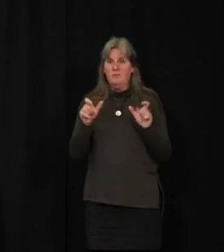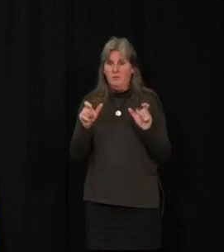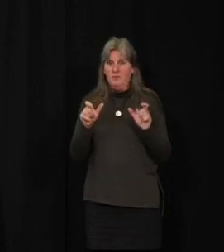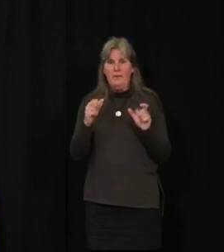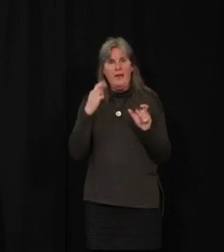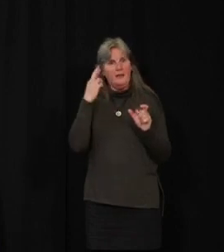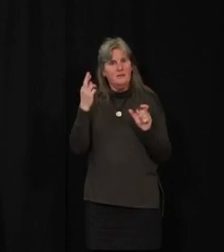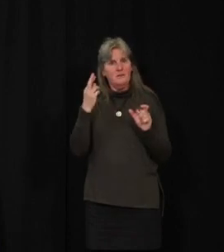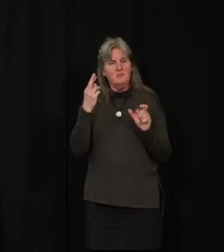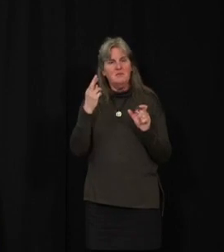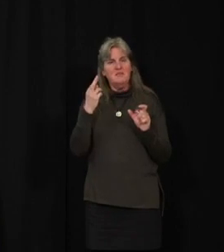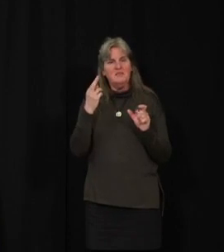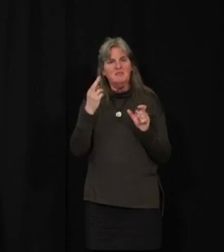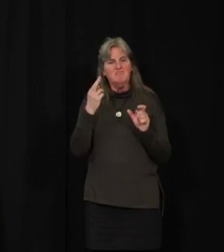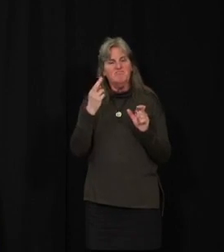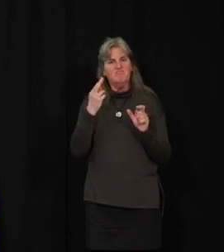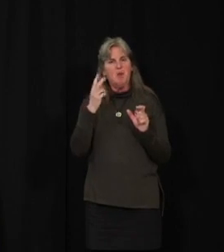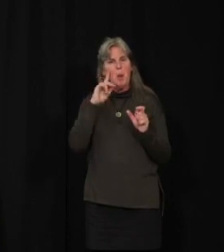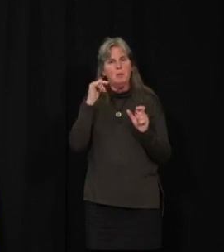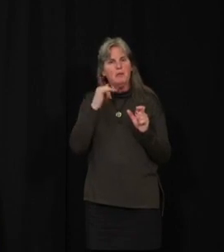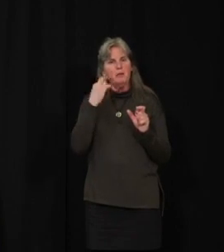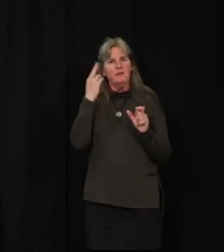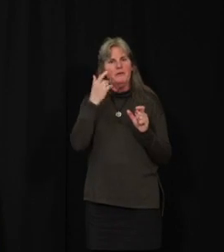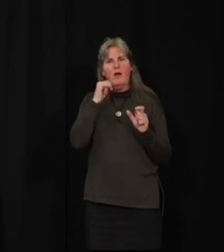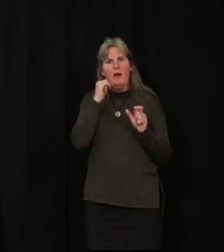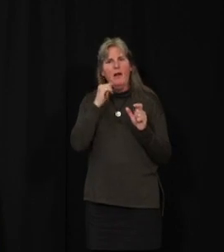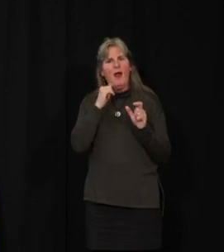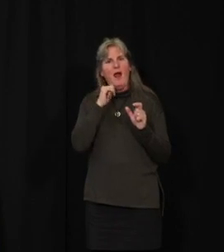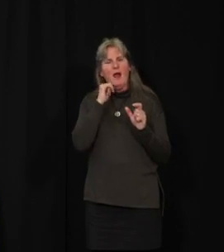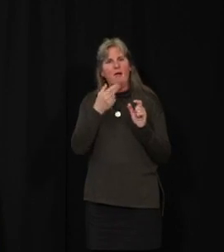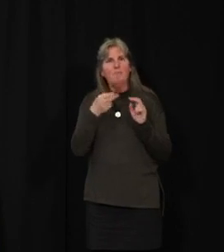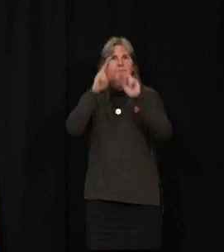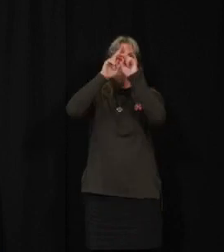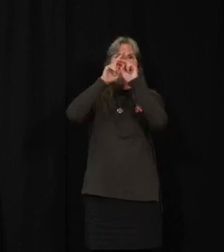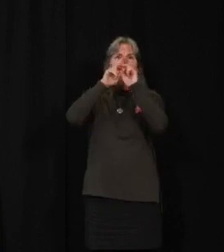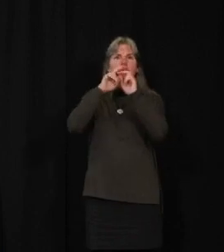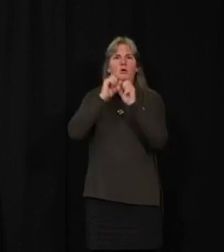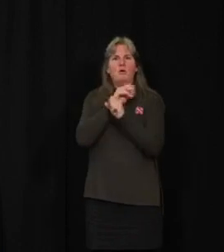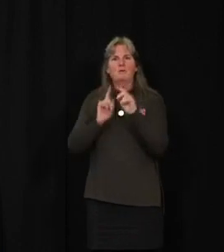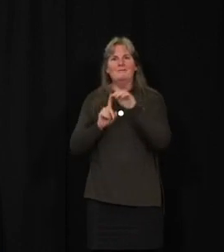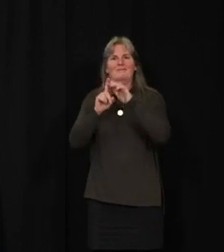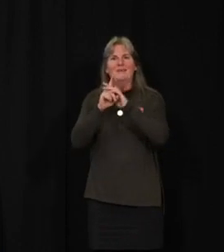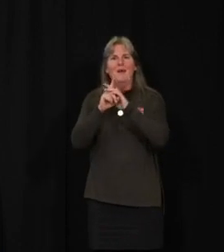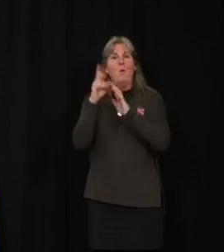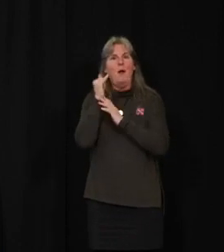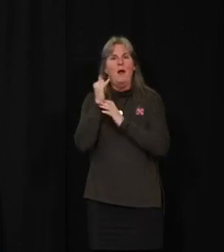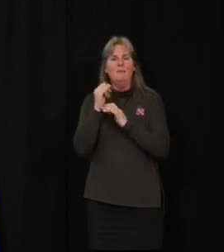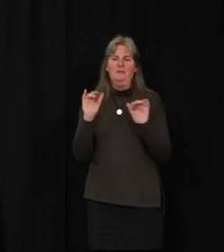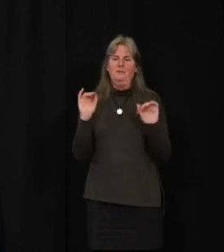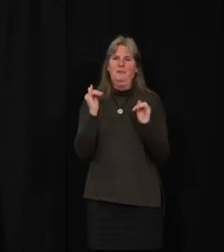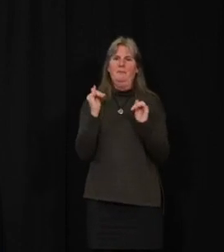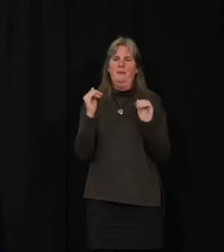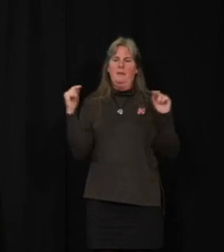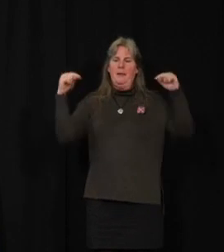state that we are with no cases for three weeks. And as we look towards the next phase it is about how do we as